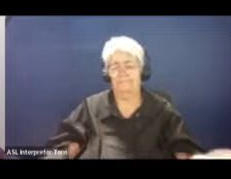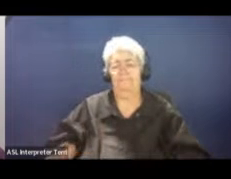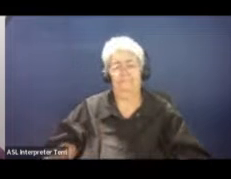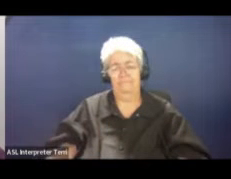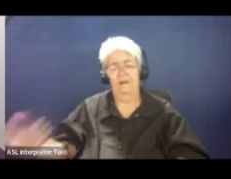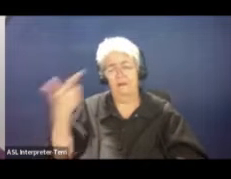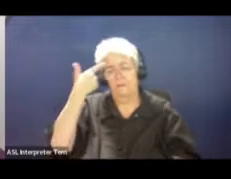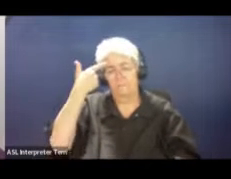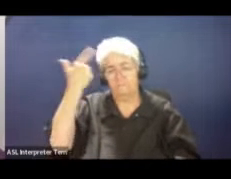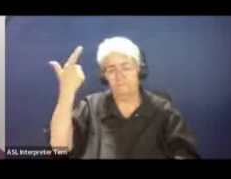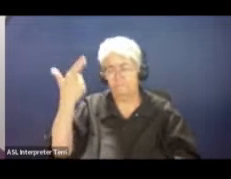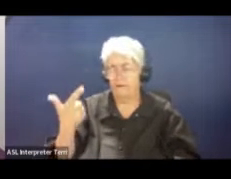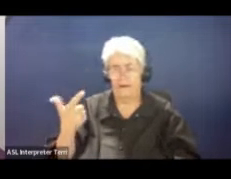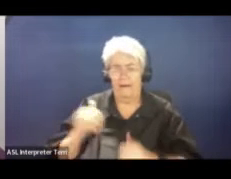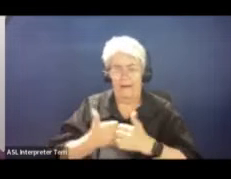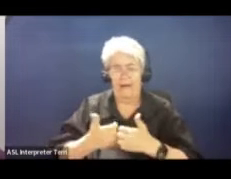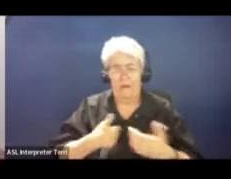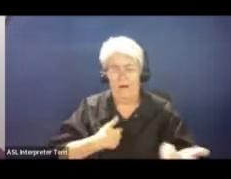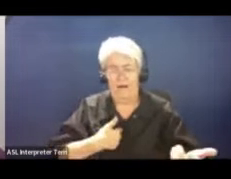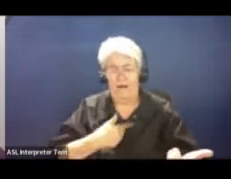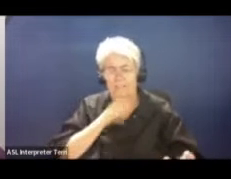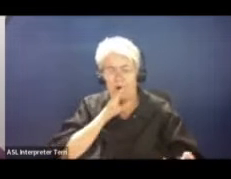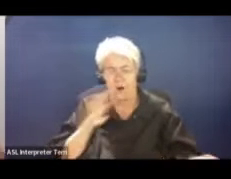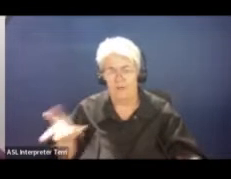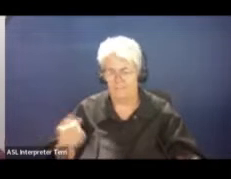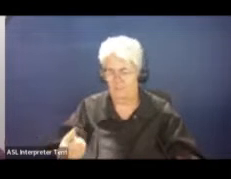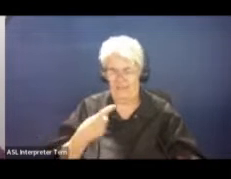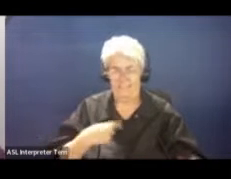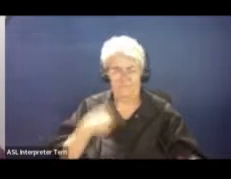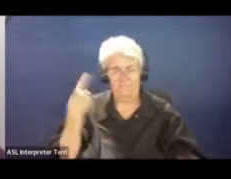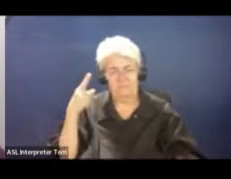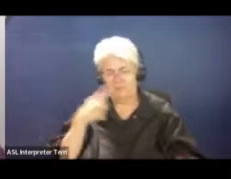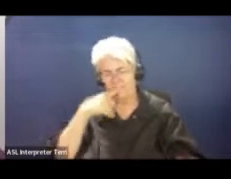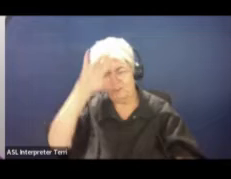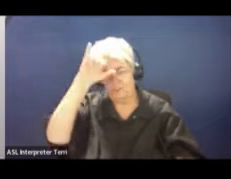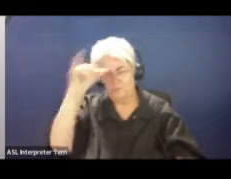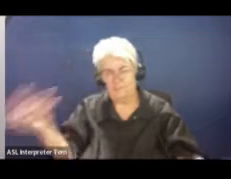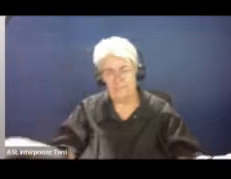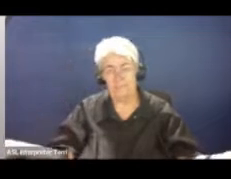I got shot in the head? How why would you even ask me that? That's stupid. Like it really